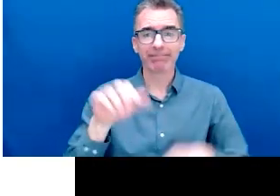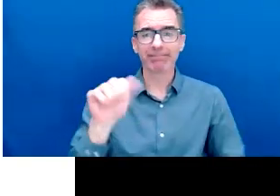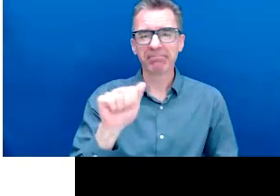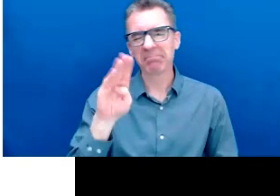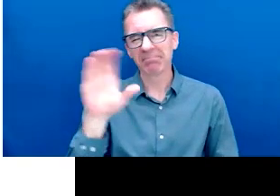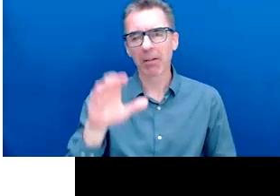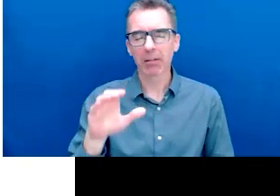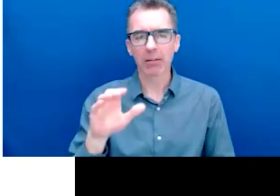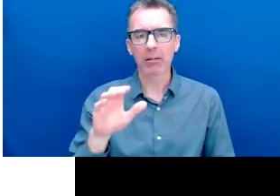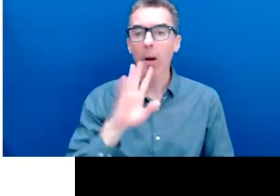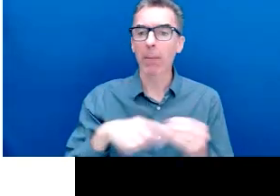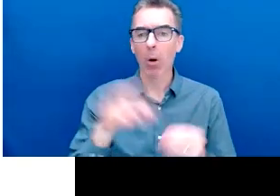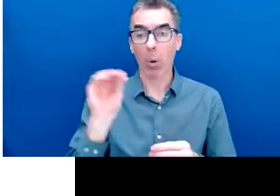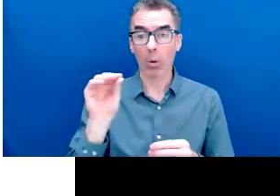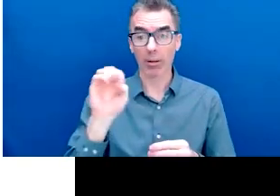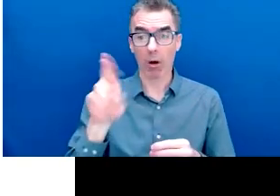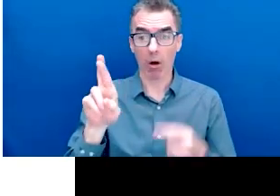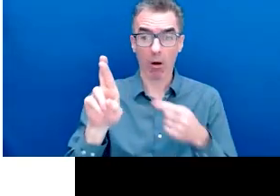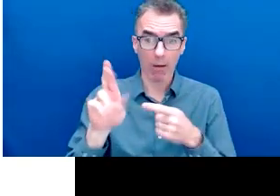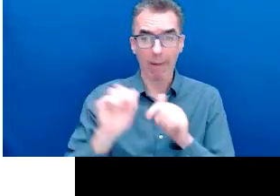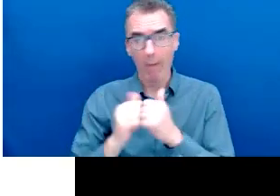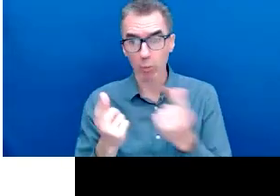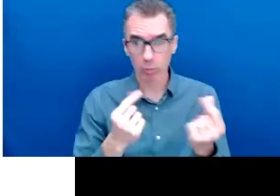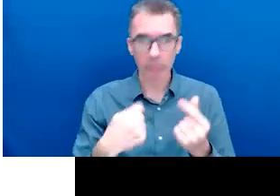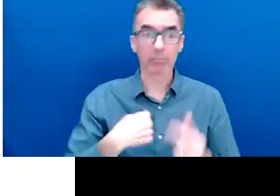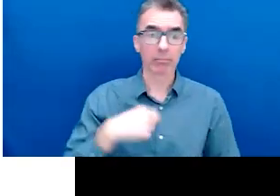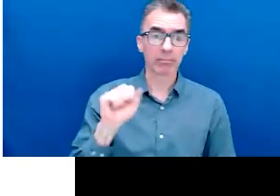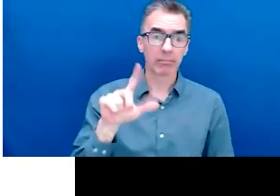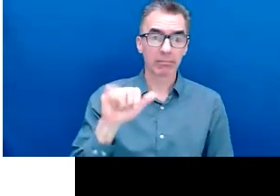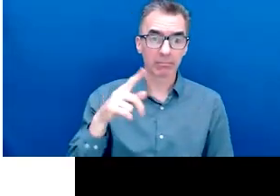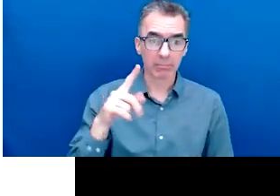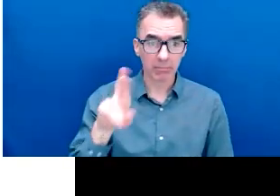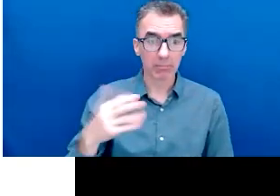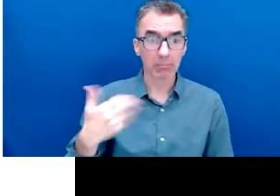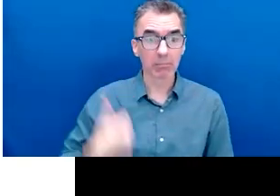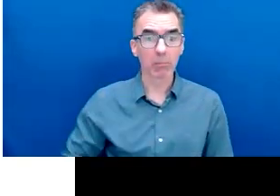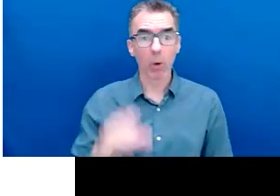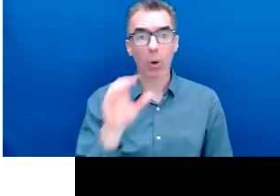My name is Sally Potter, and I am the OER faculty coordinator